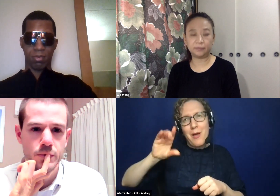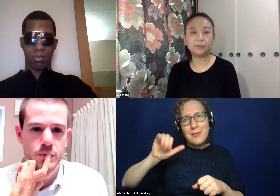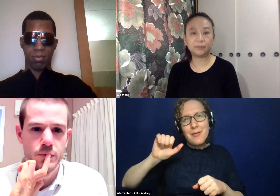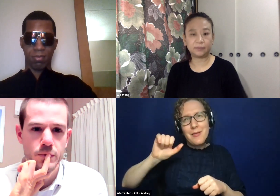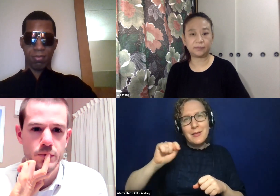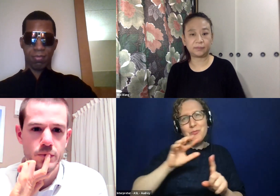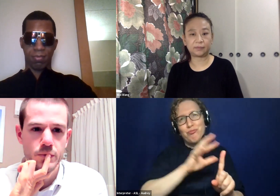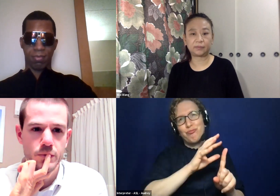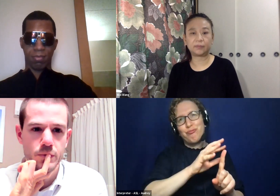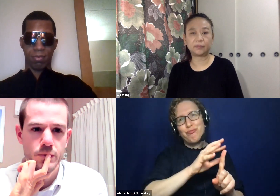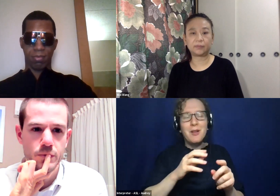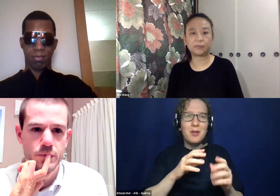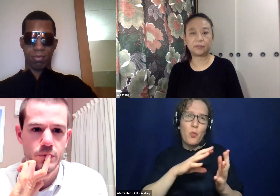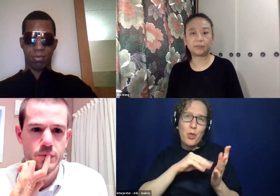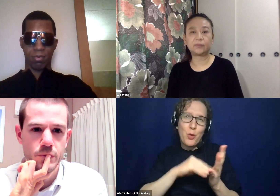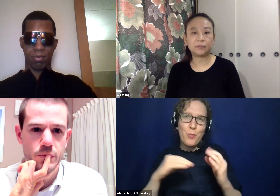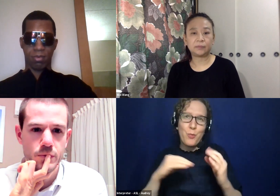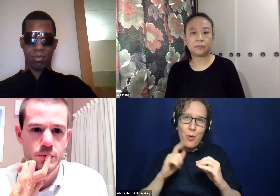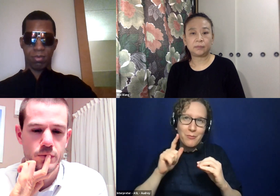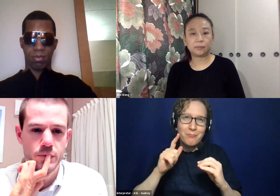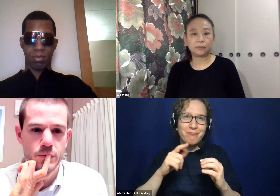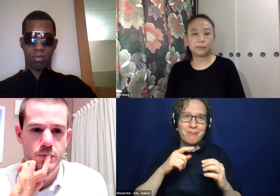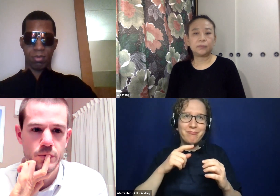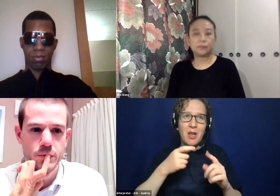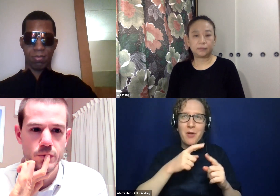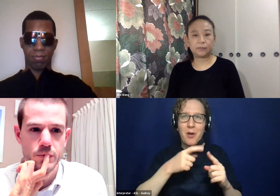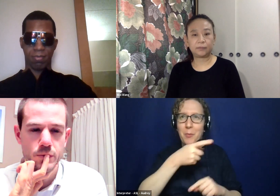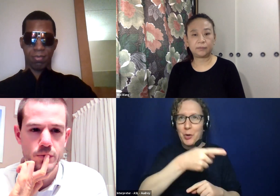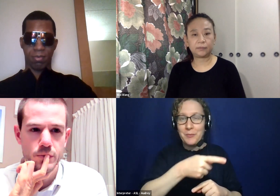I'm going to skip a couple questions here and direct this next one to Justice.